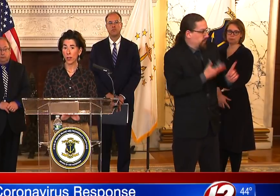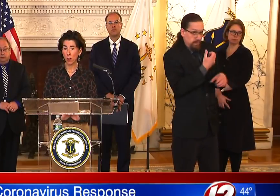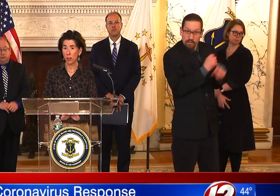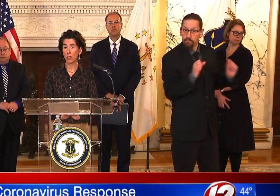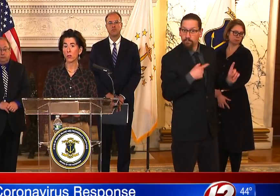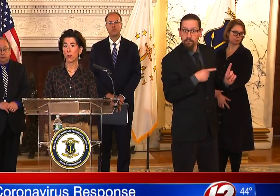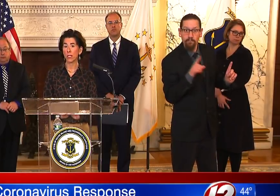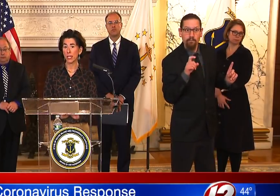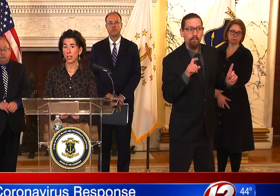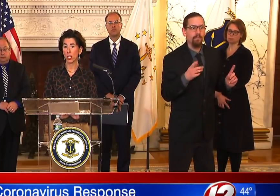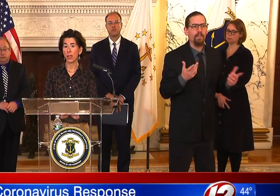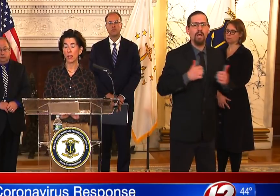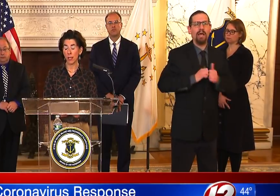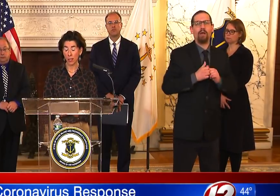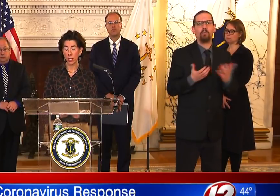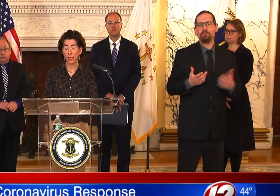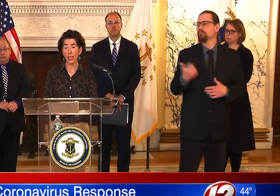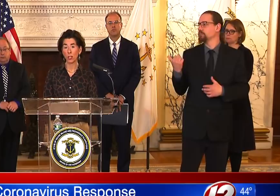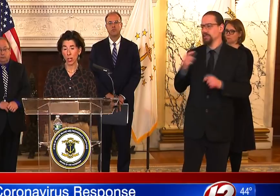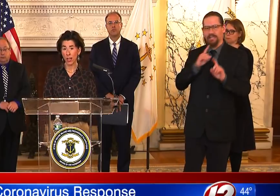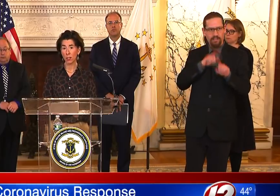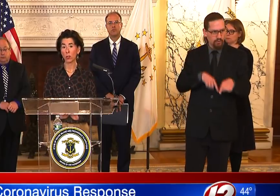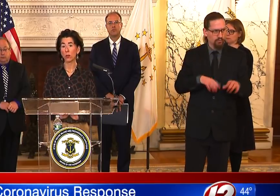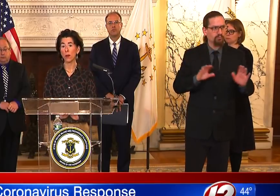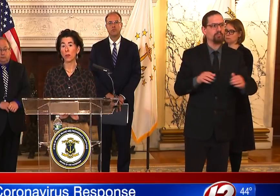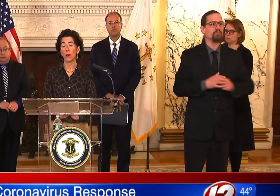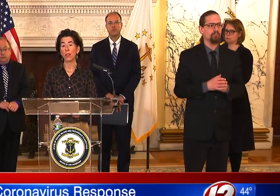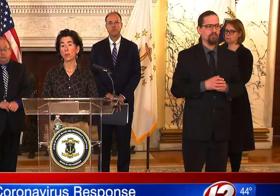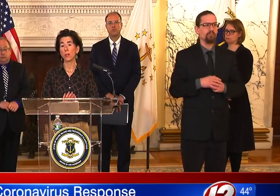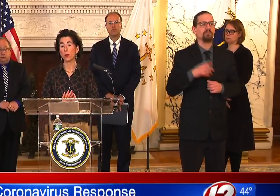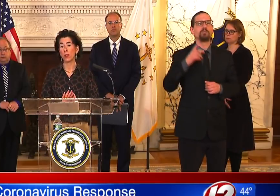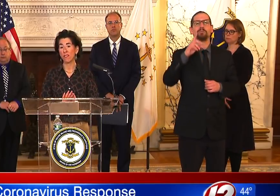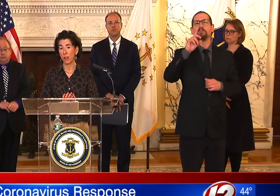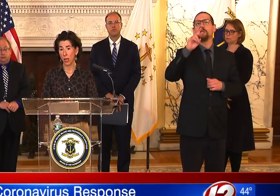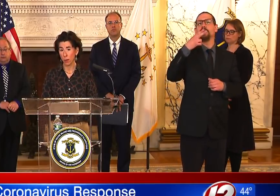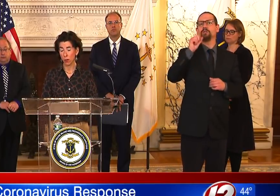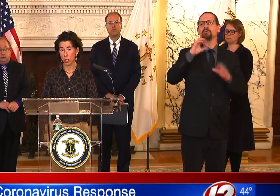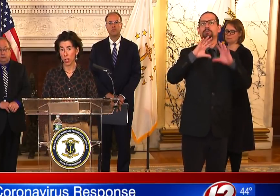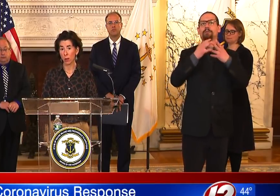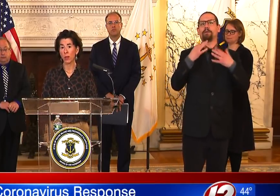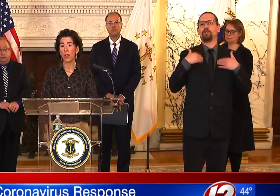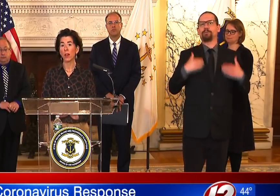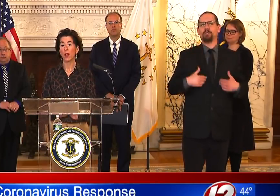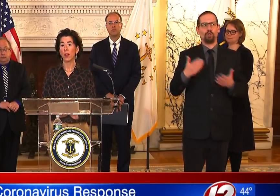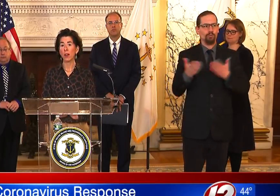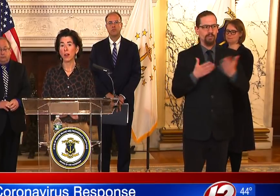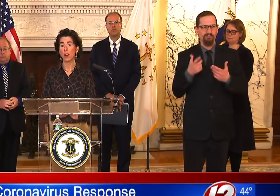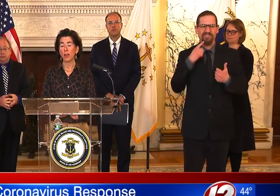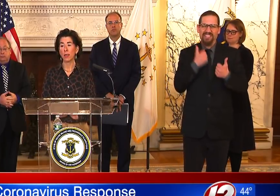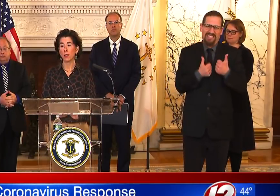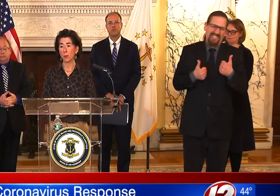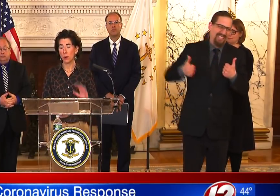GO BACK TO WORK? THERE IS A SYSTEM